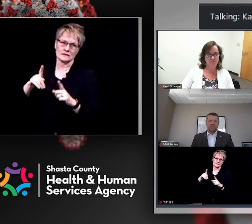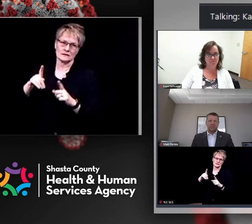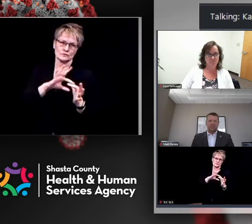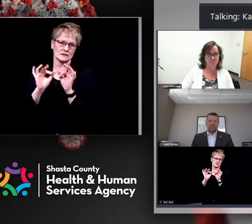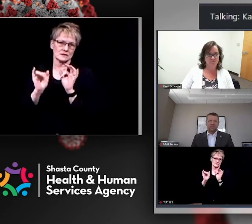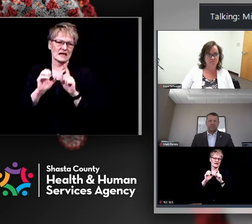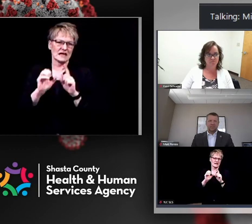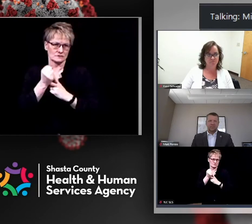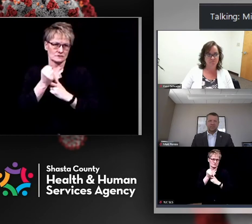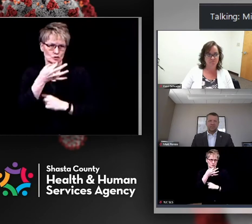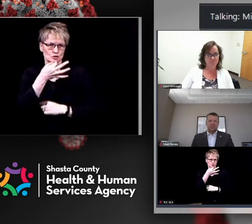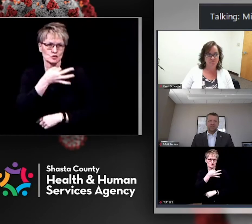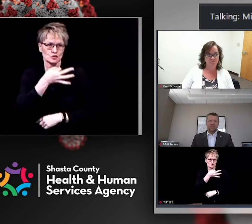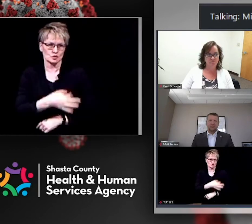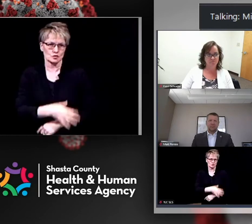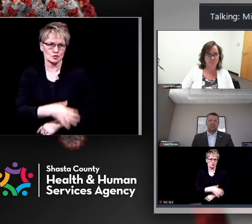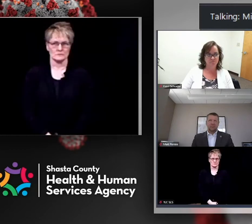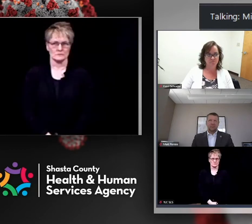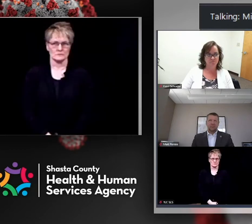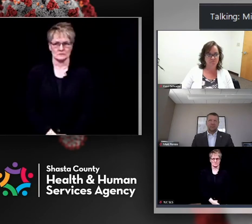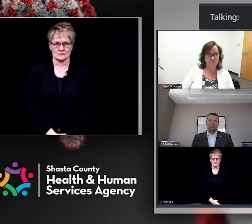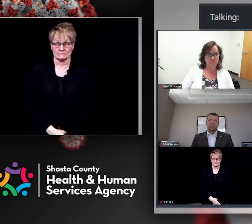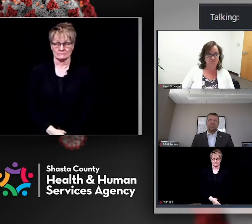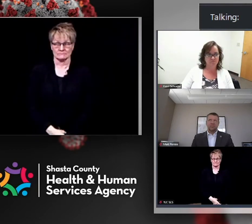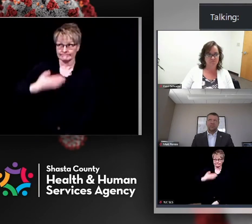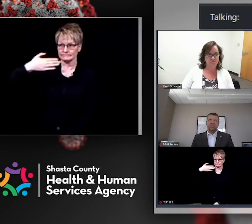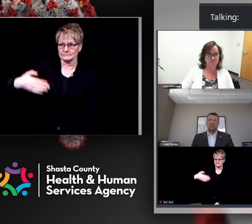Thank you. Good morning.